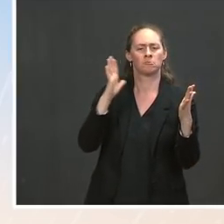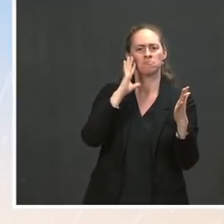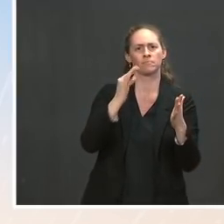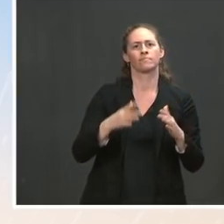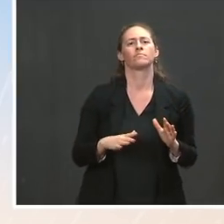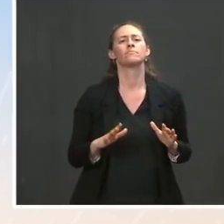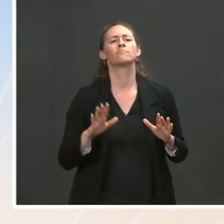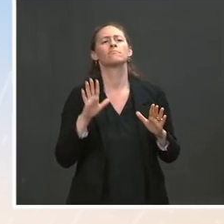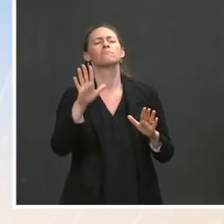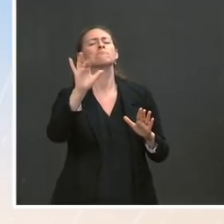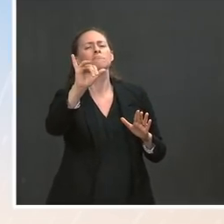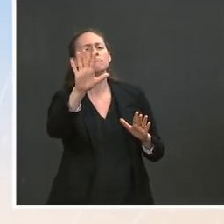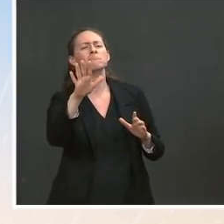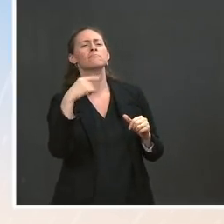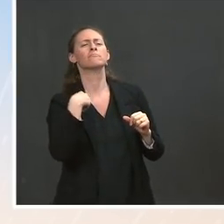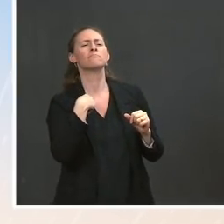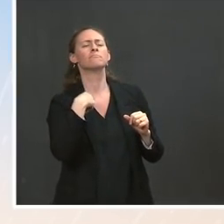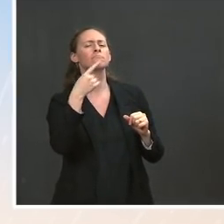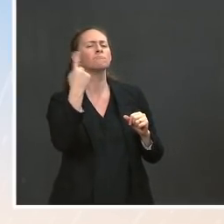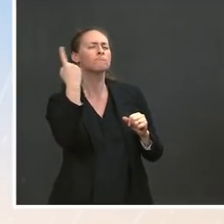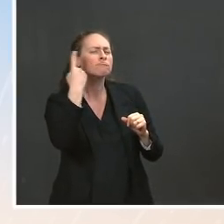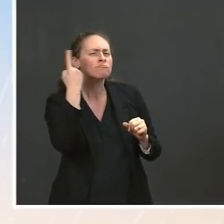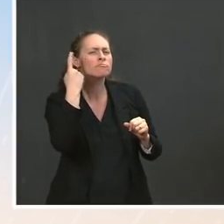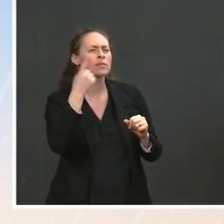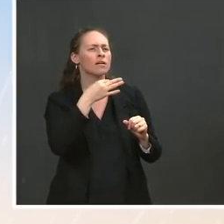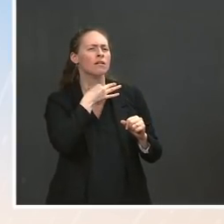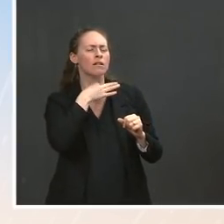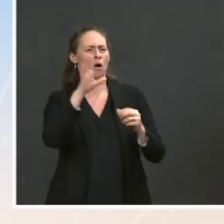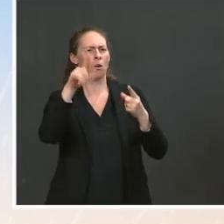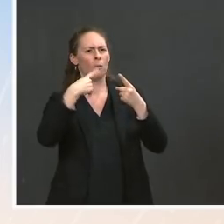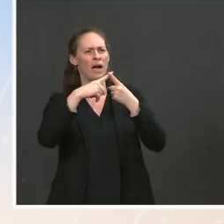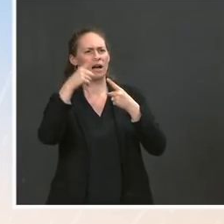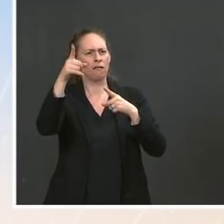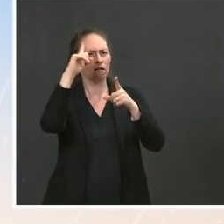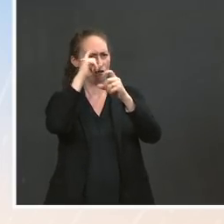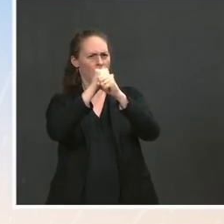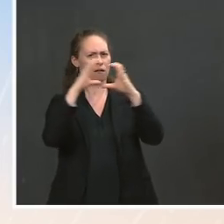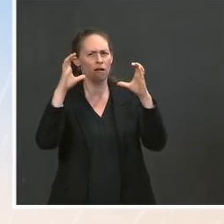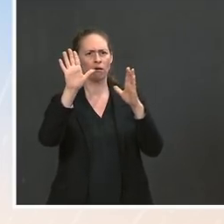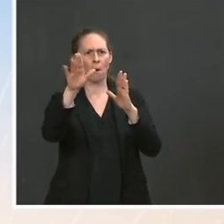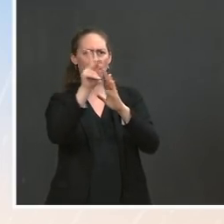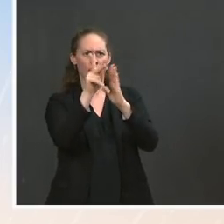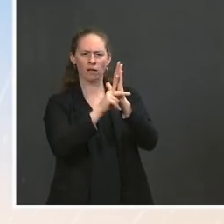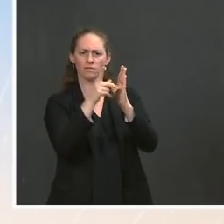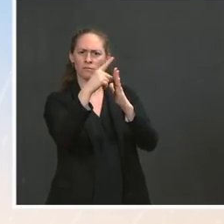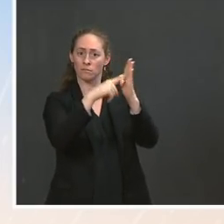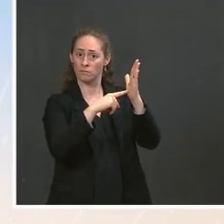when do you expect your review of that policy to be completed? Ms. Psaki: Well, we are in the final stages